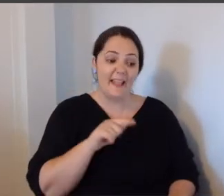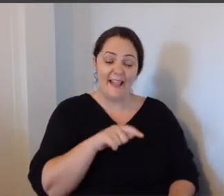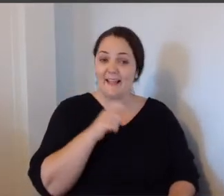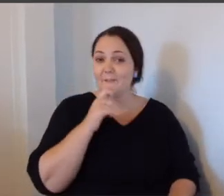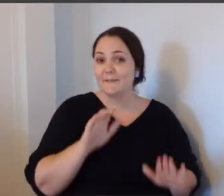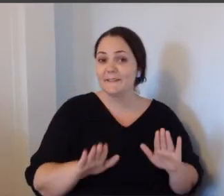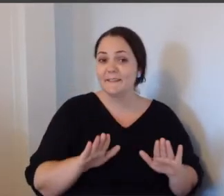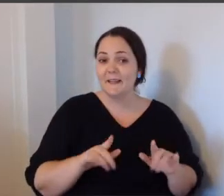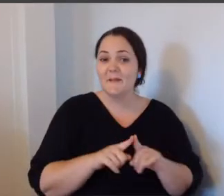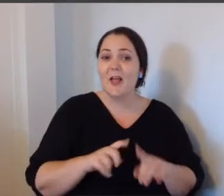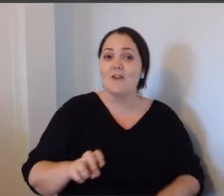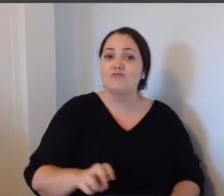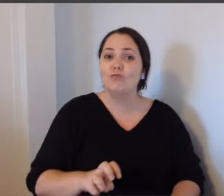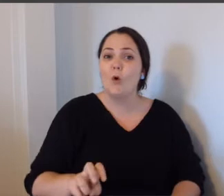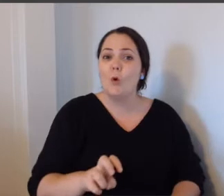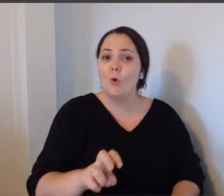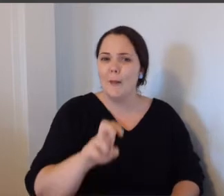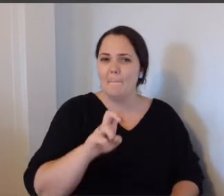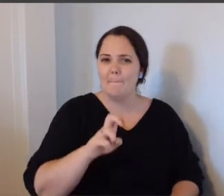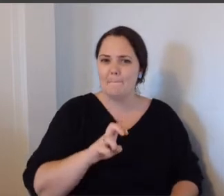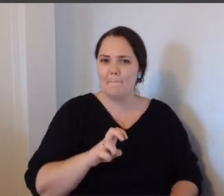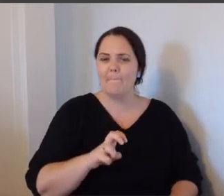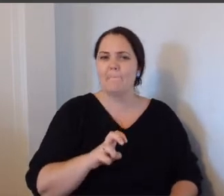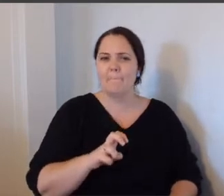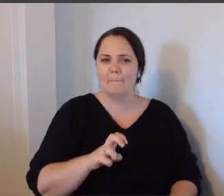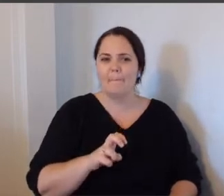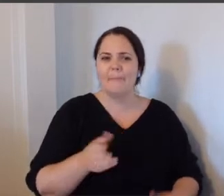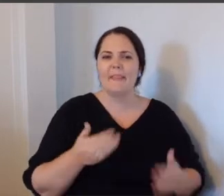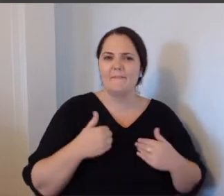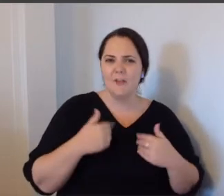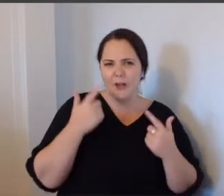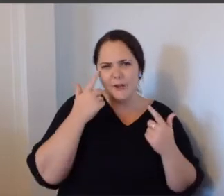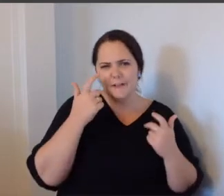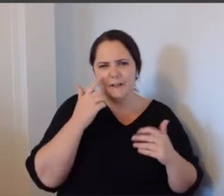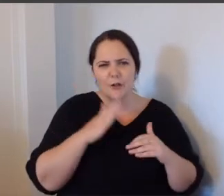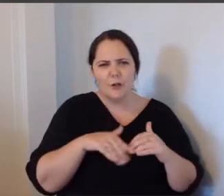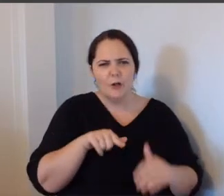when we look, it's actually possible to identify different ideas about what an